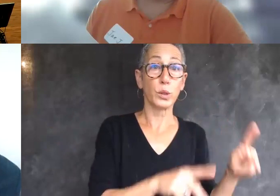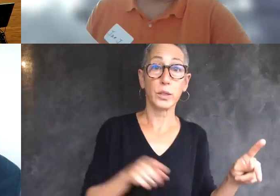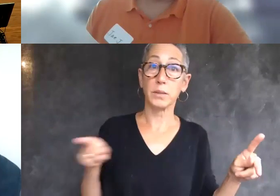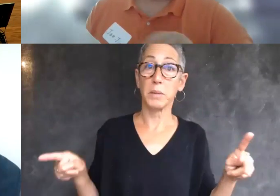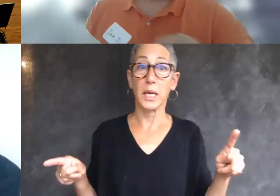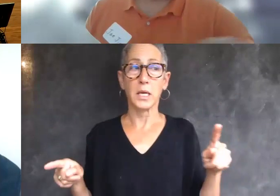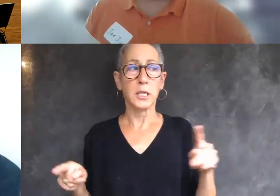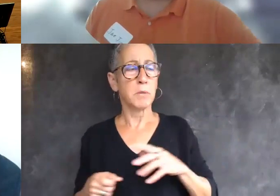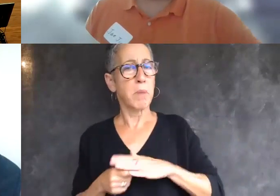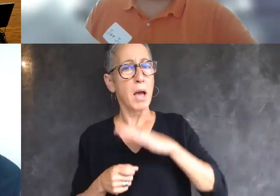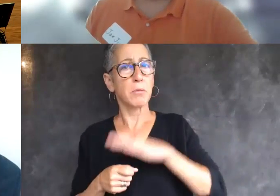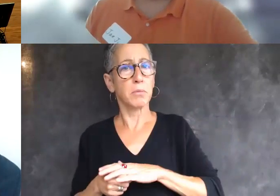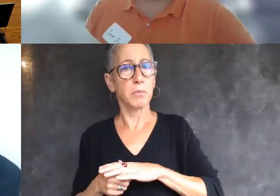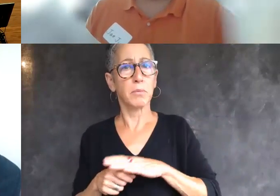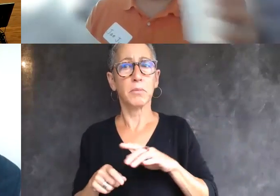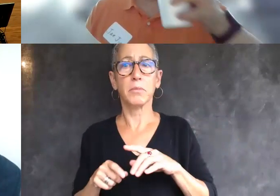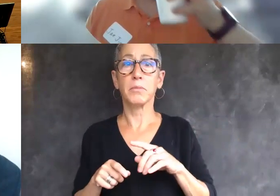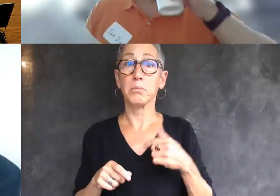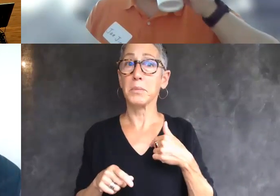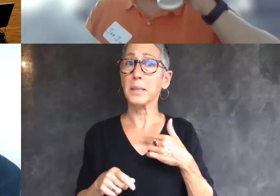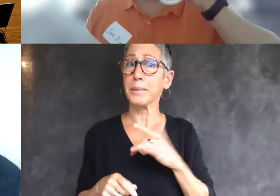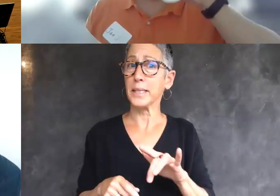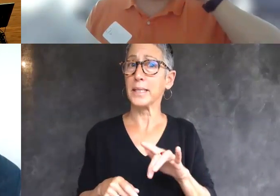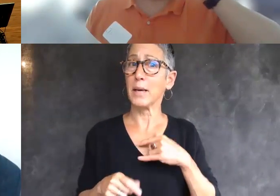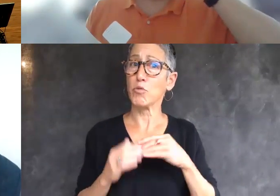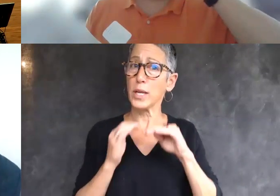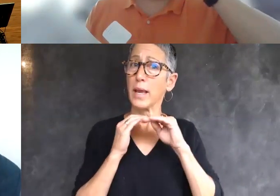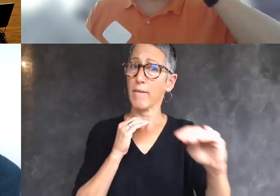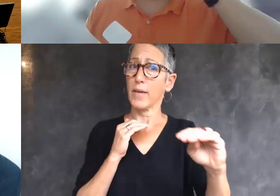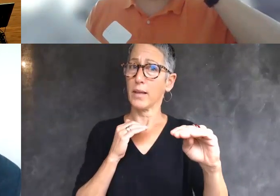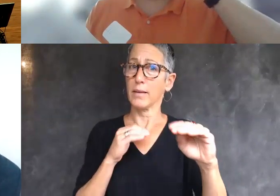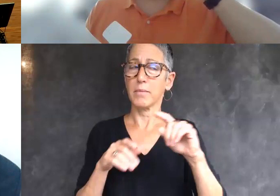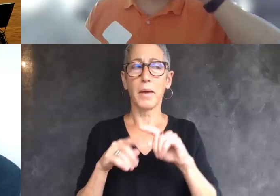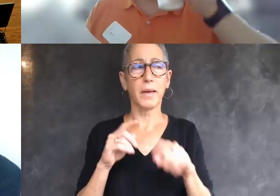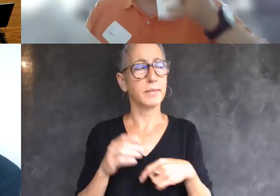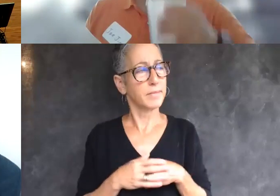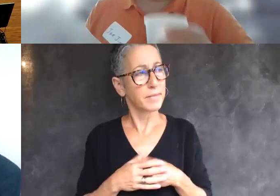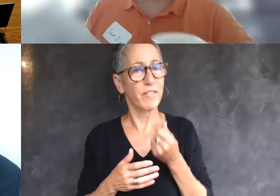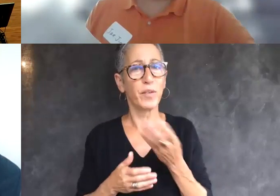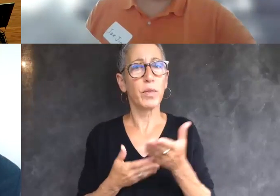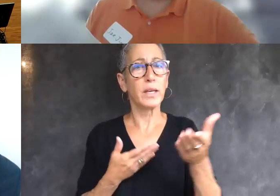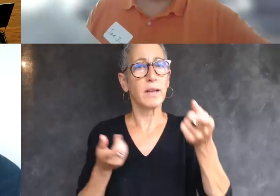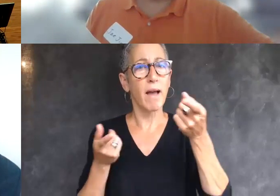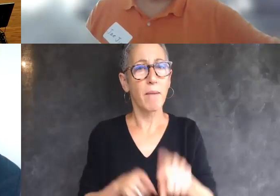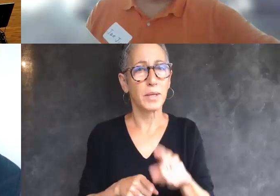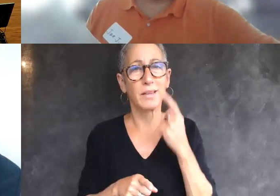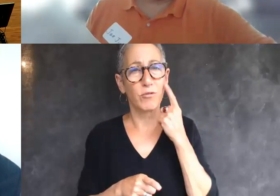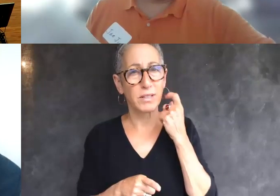that I've been dealing with over the last year or so had me in a space where it was even more difficult for me to to regulate.